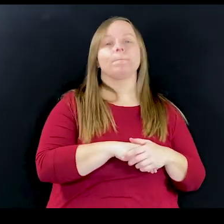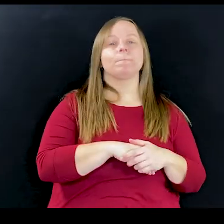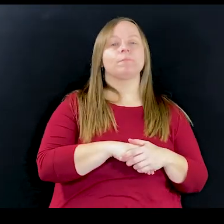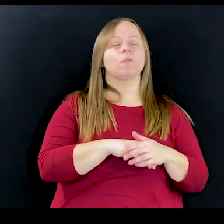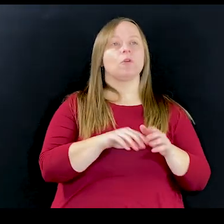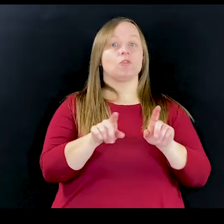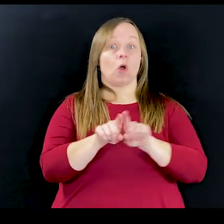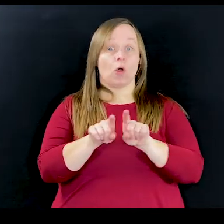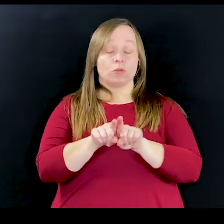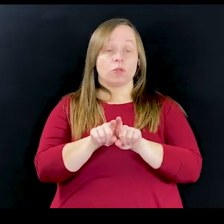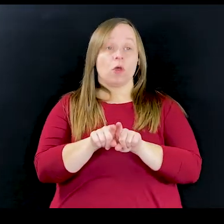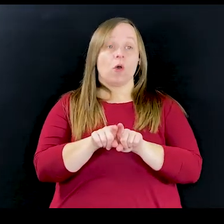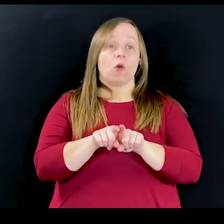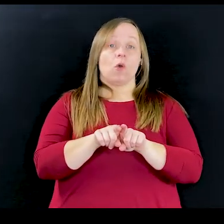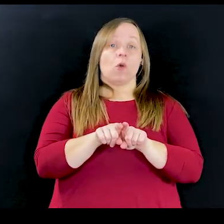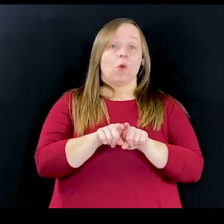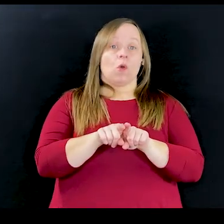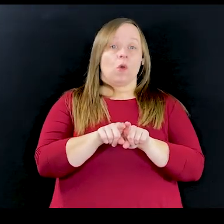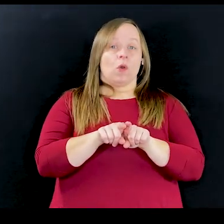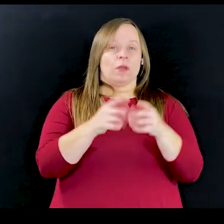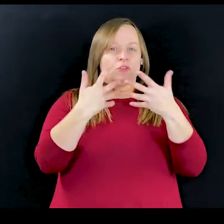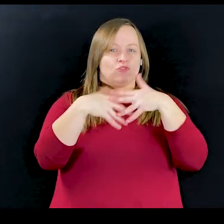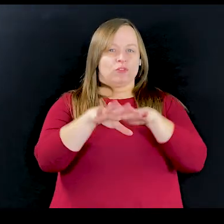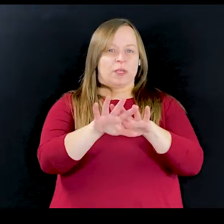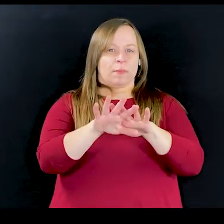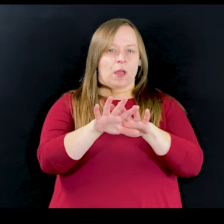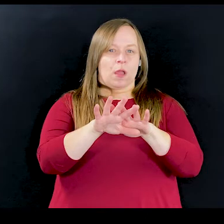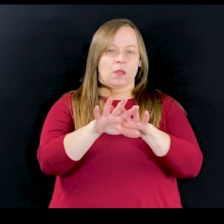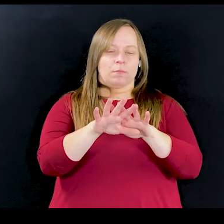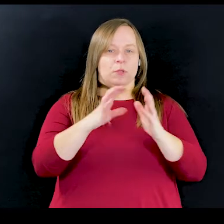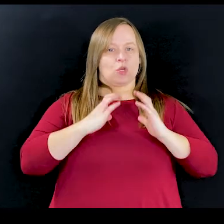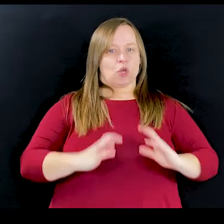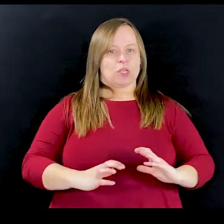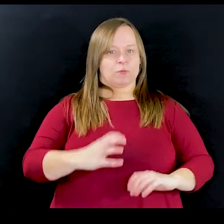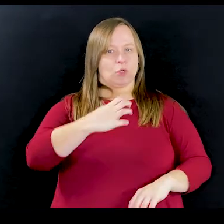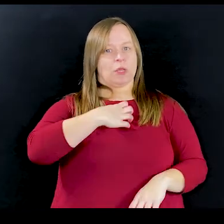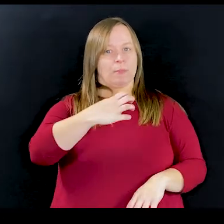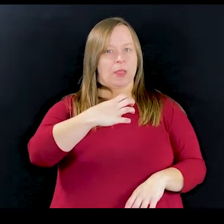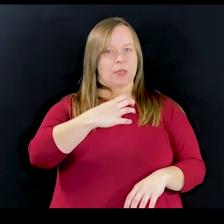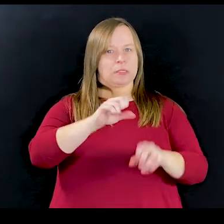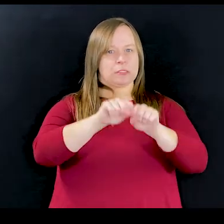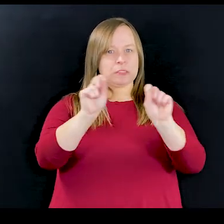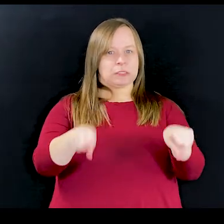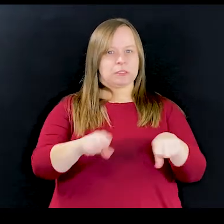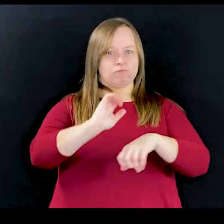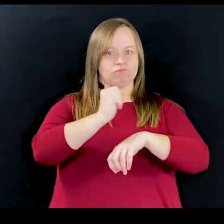There is also a streamline customer complaint system